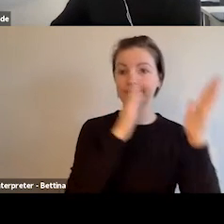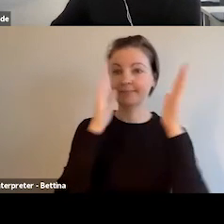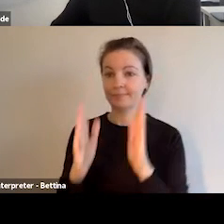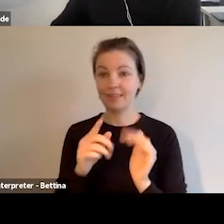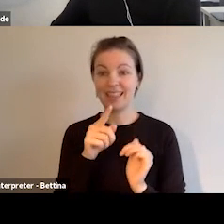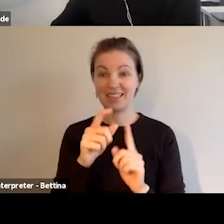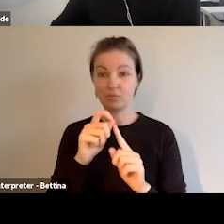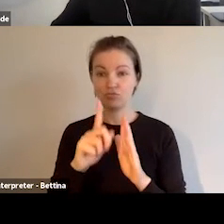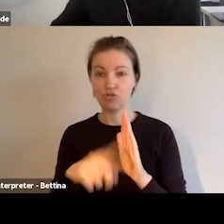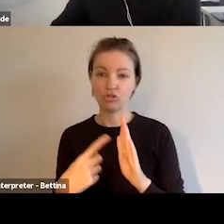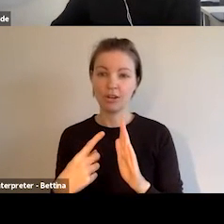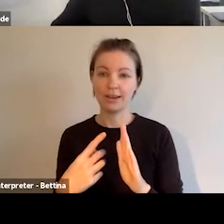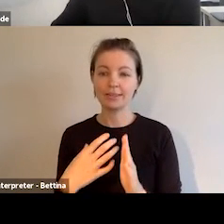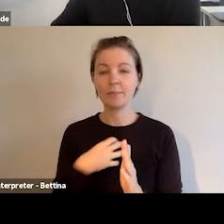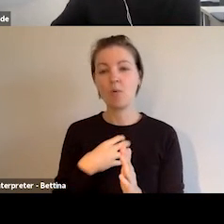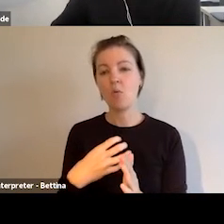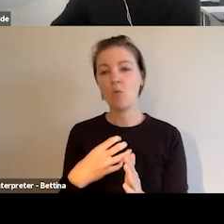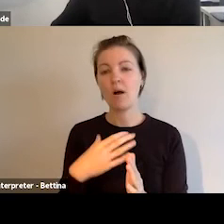Was a provocation around